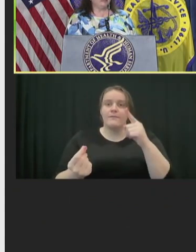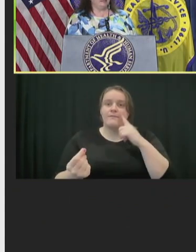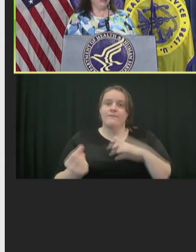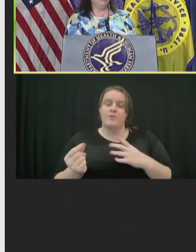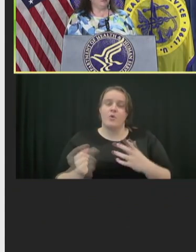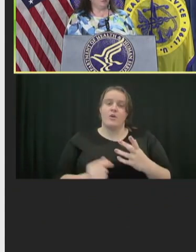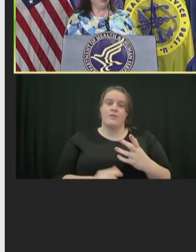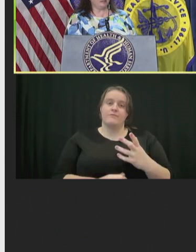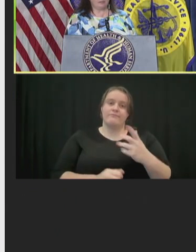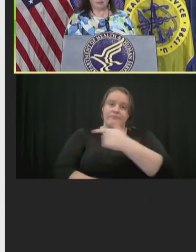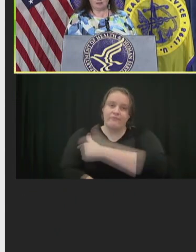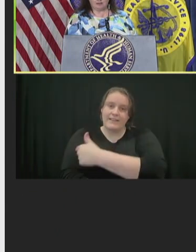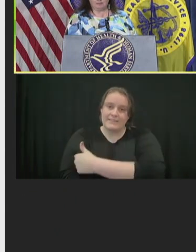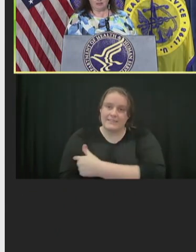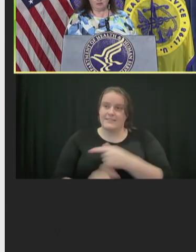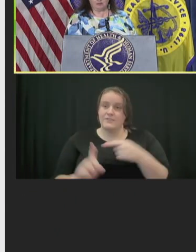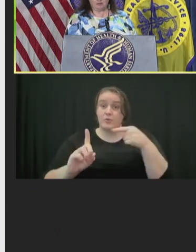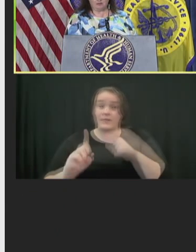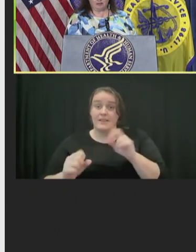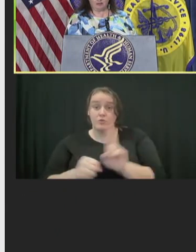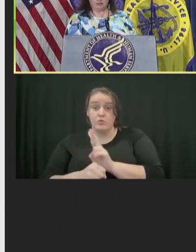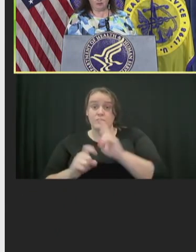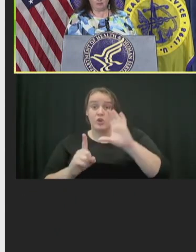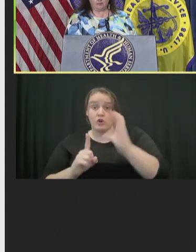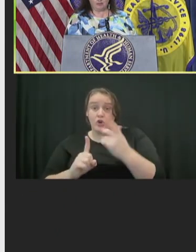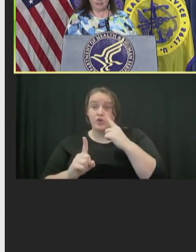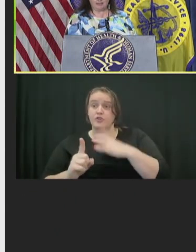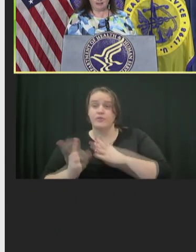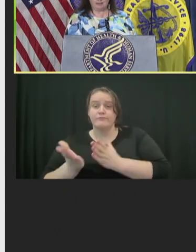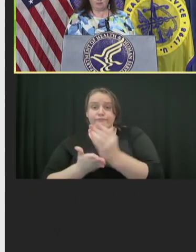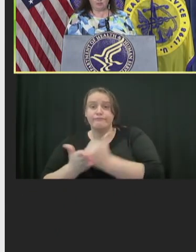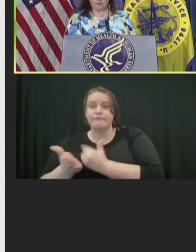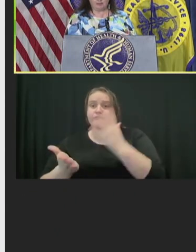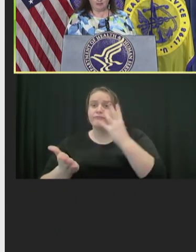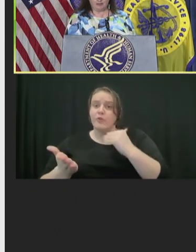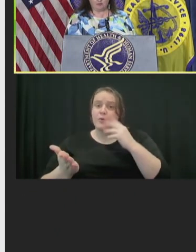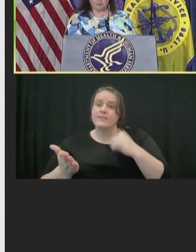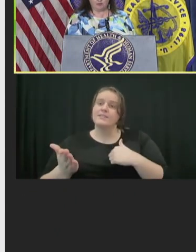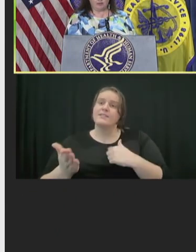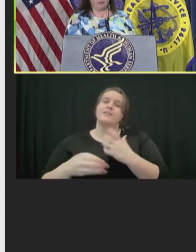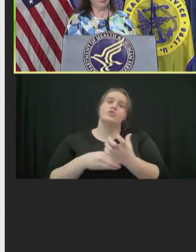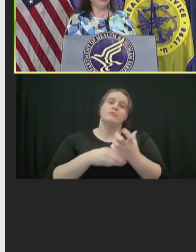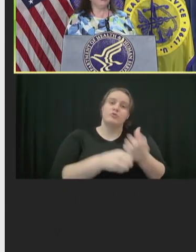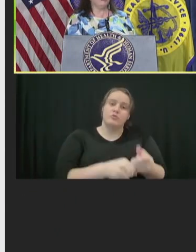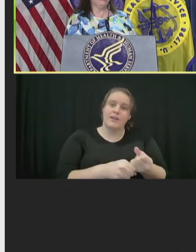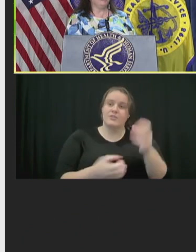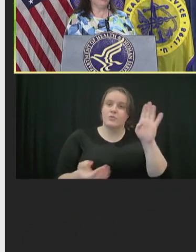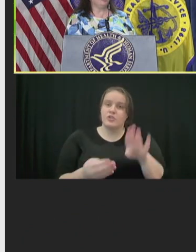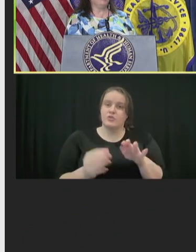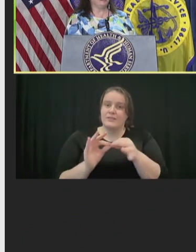to build trust in their communities. And they reduced the language barriers during vaccine